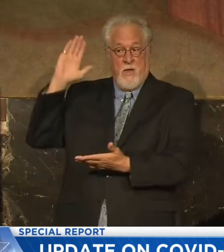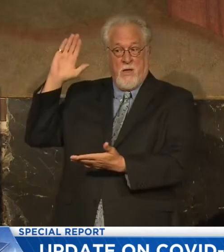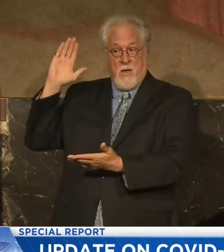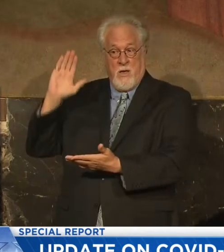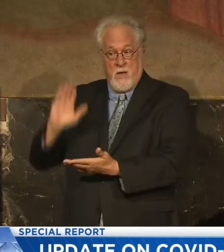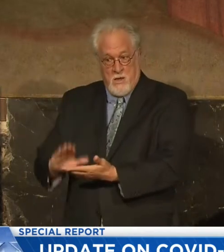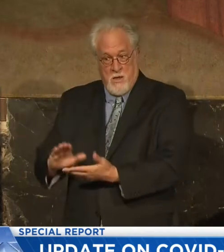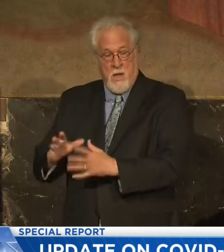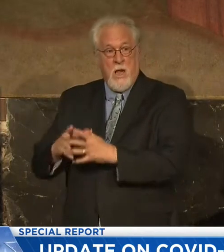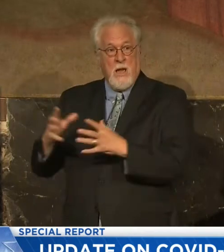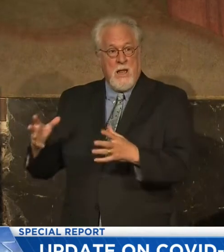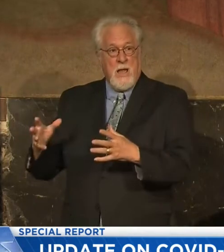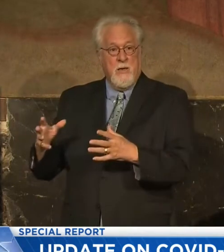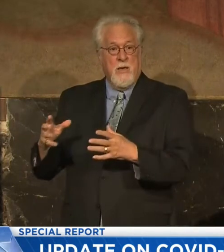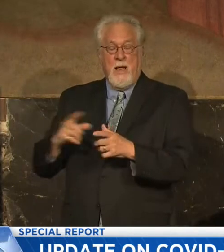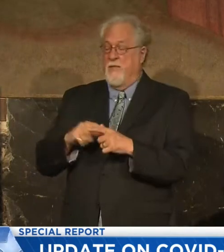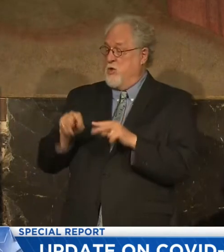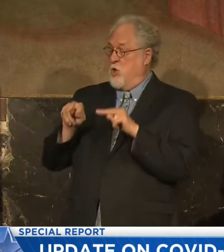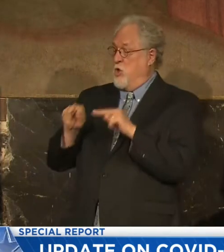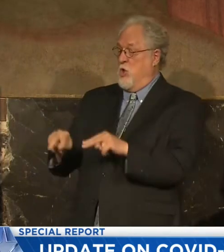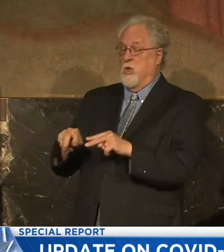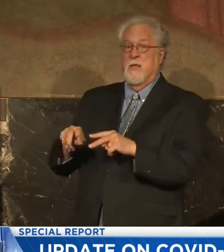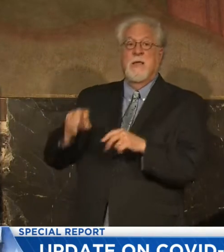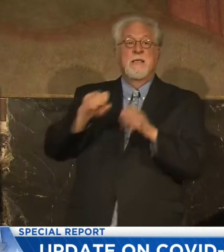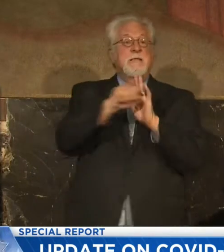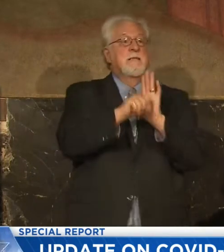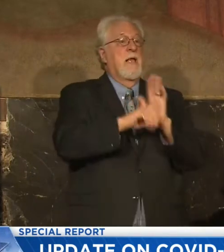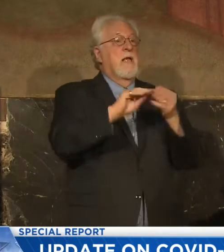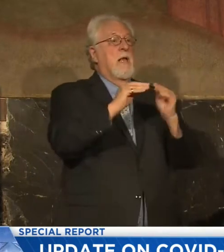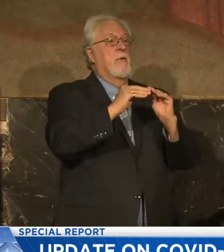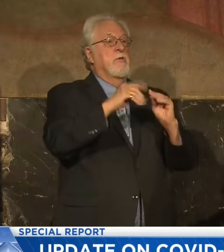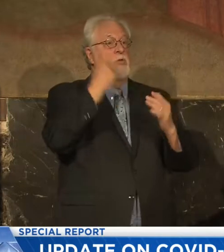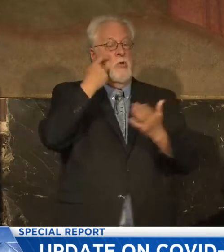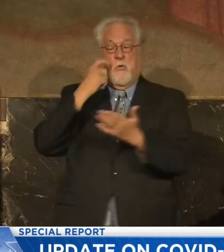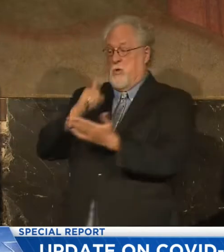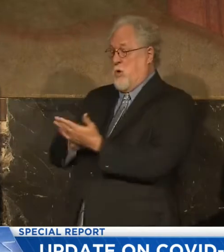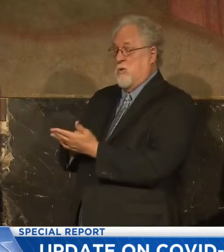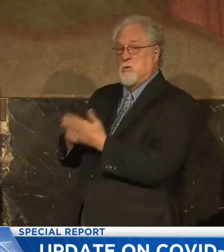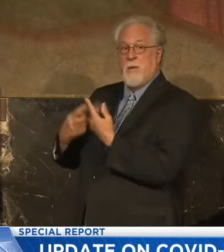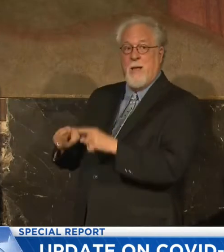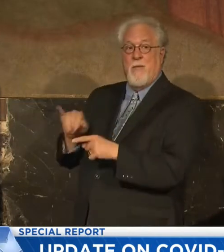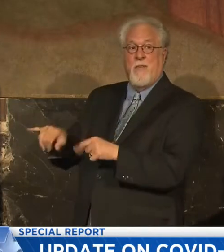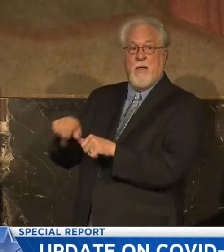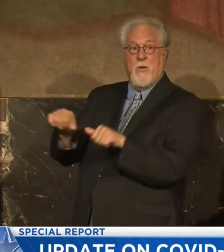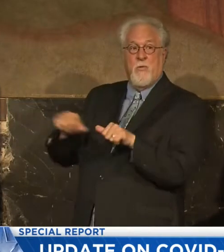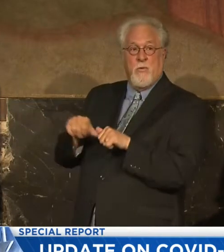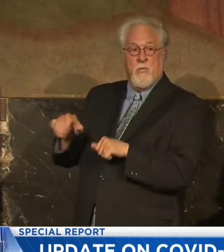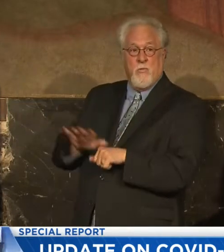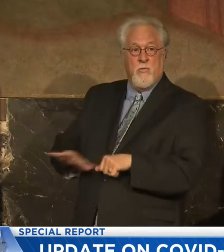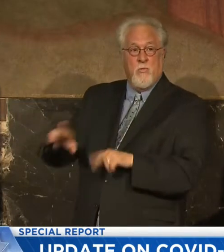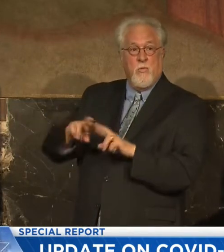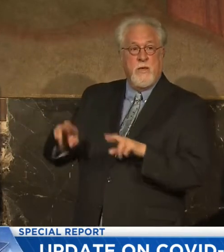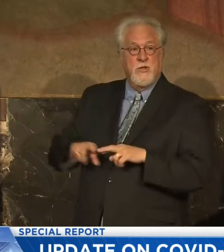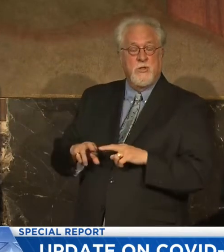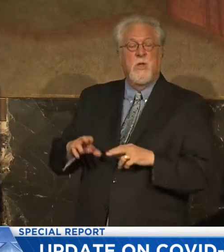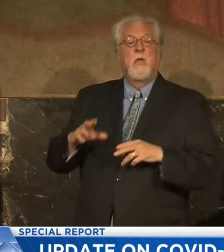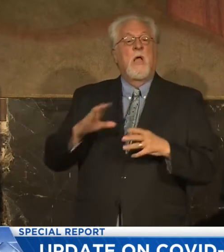SUCH AS NEW ORLEANS AND JEFFERSON PARRISH AND THEY HAVE SUCH A HIGH CASE LEVEL AT ONE TIME, THAT IF THEY DECREASE